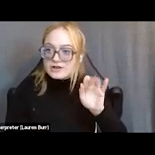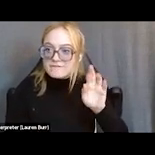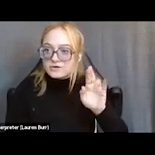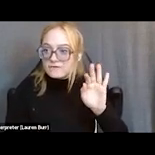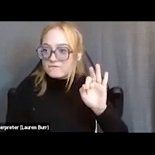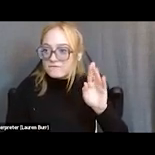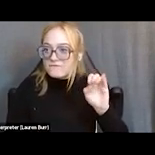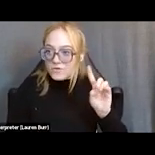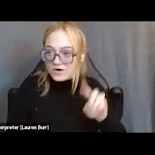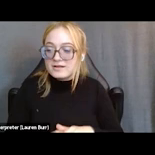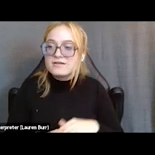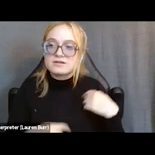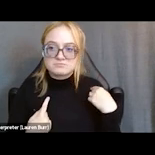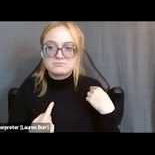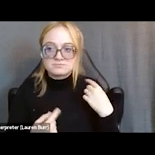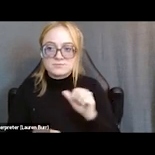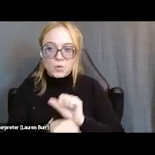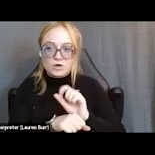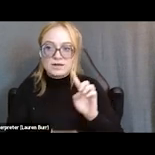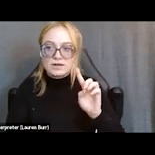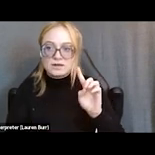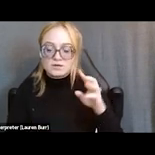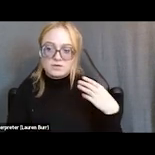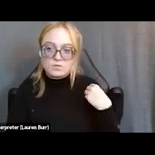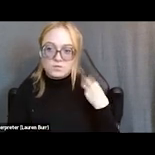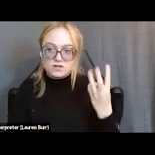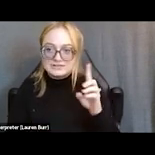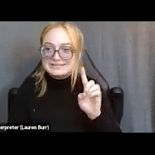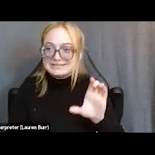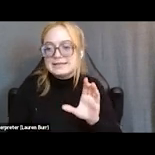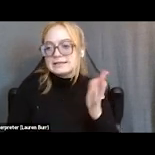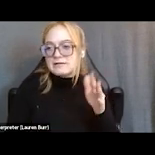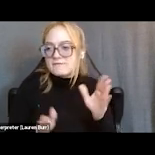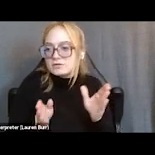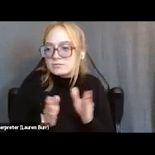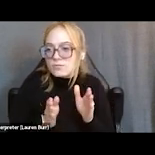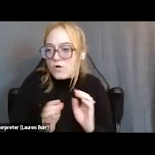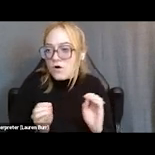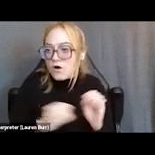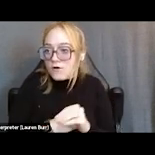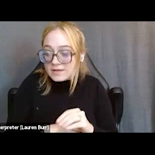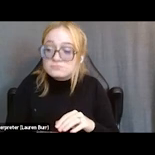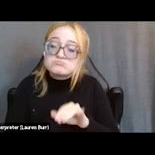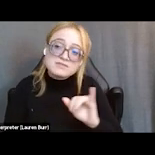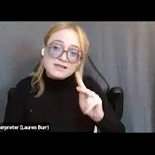DC is a relatively small office. And as Kate said if I can't take the case, I can see who can get it.